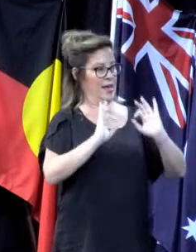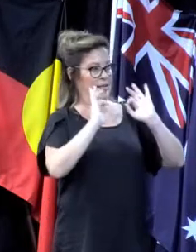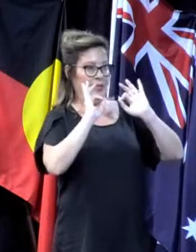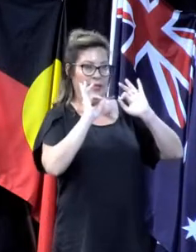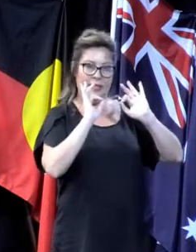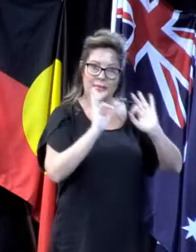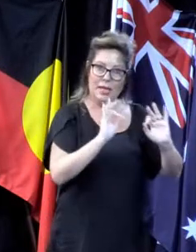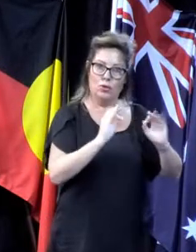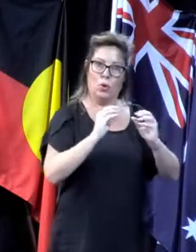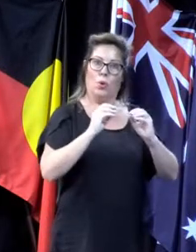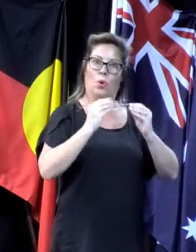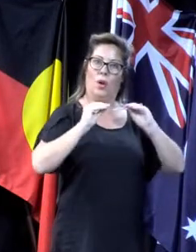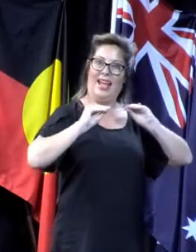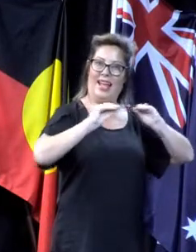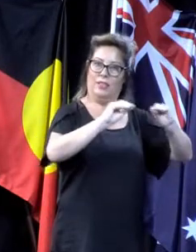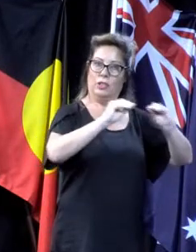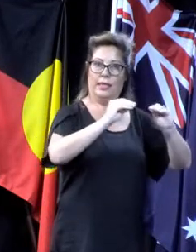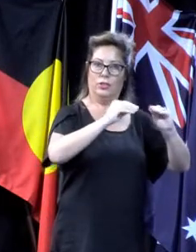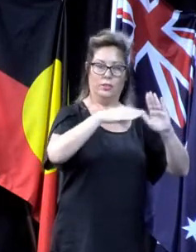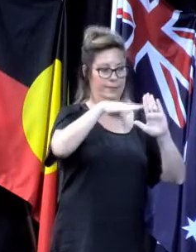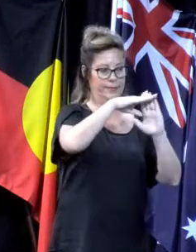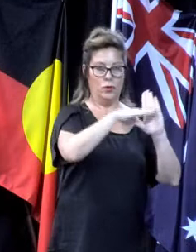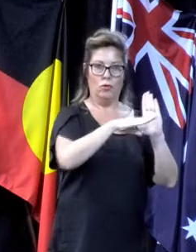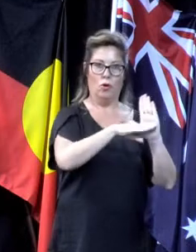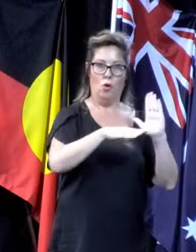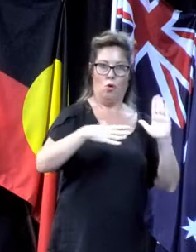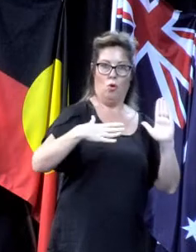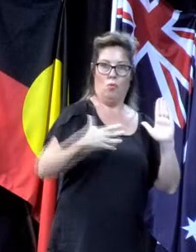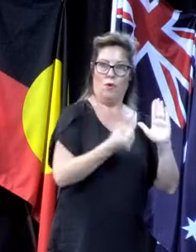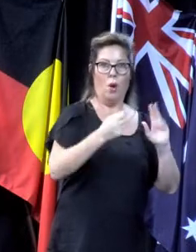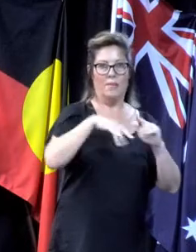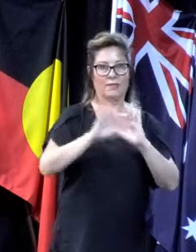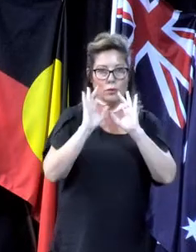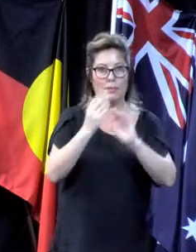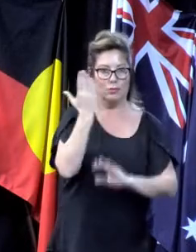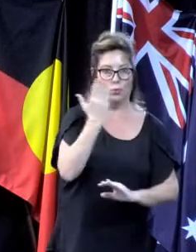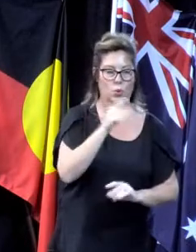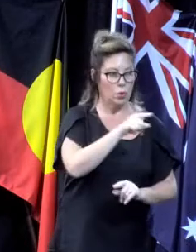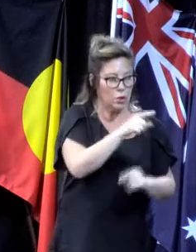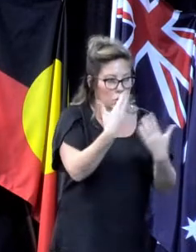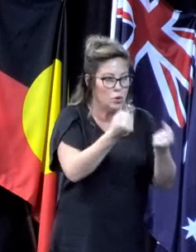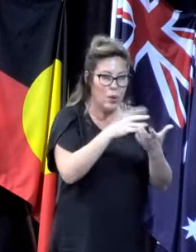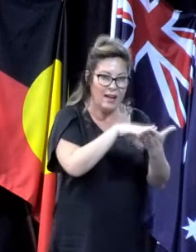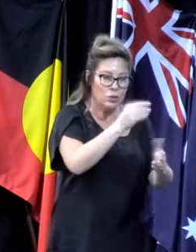that wouldn't meet the eligibility requirements to get into a special ed school but are within the mainstream schools.